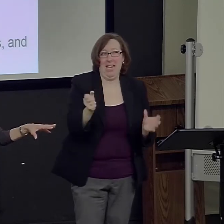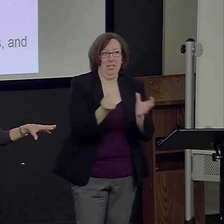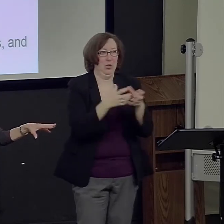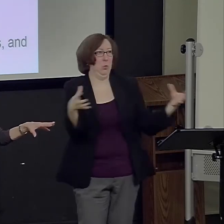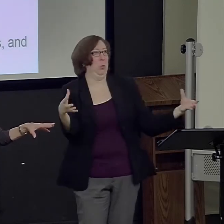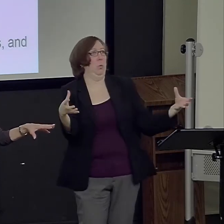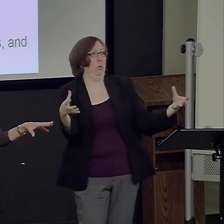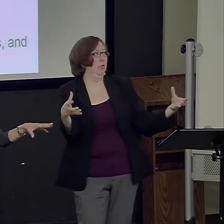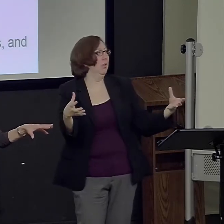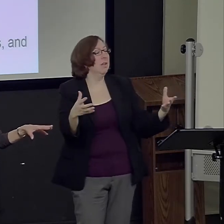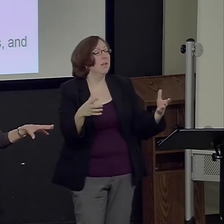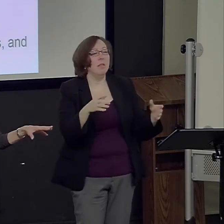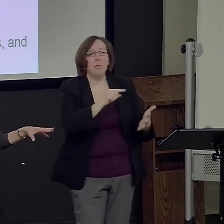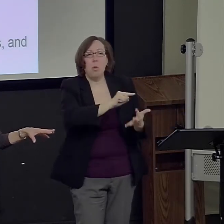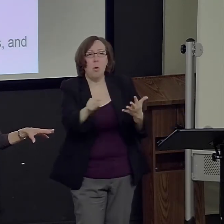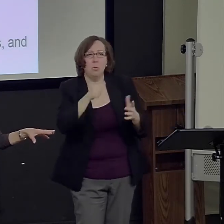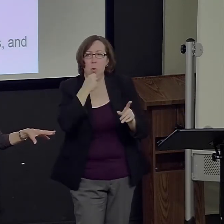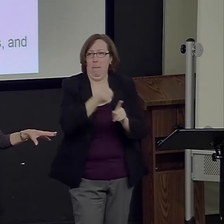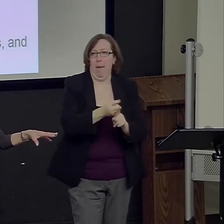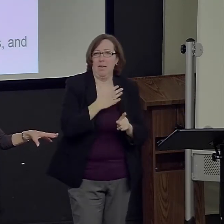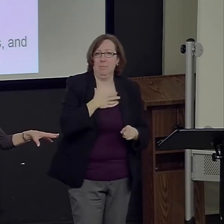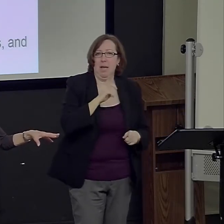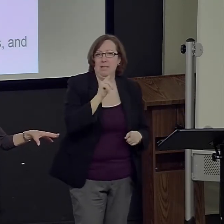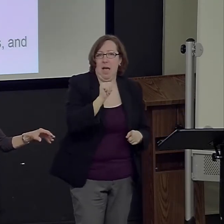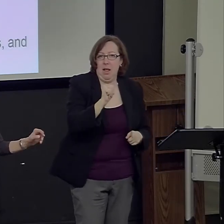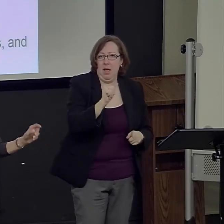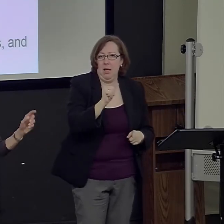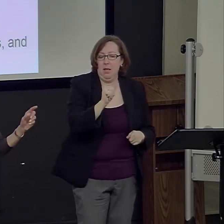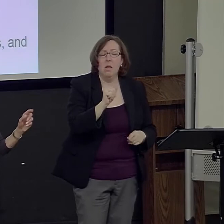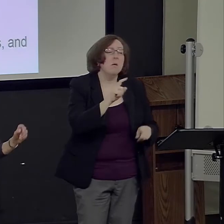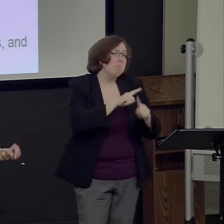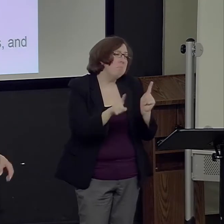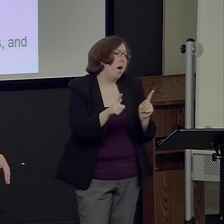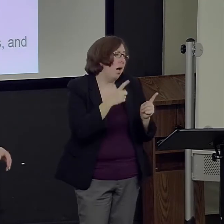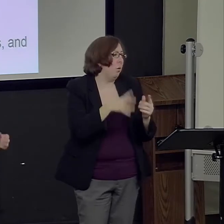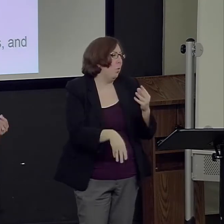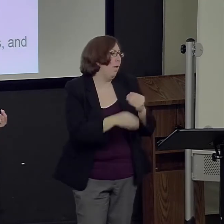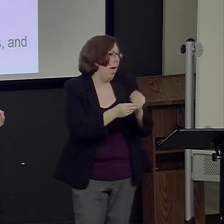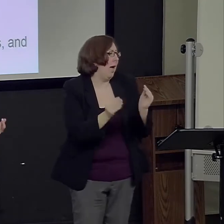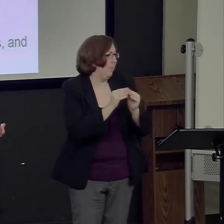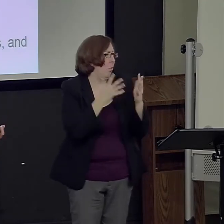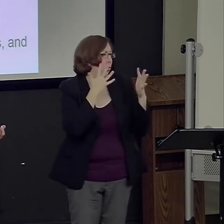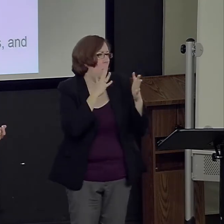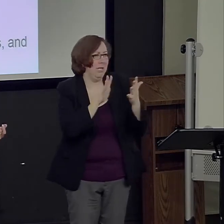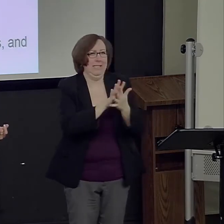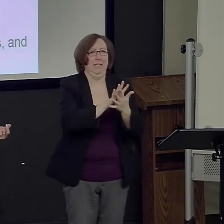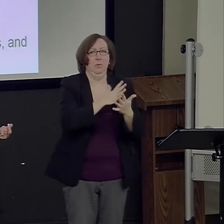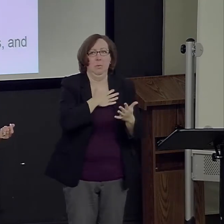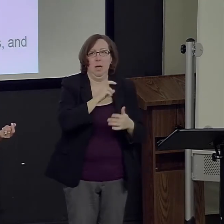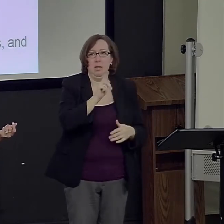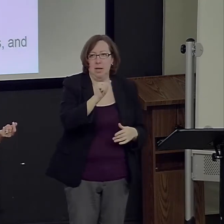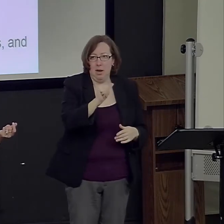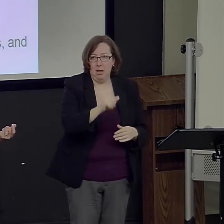I'm just gonna pay the price of having a little bit more noise. But if I restricted my samples